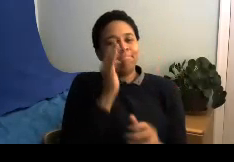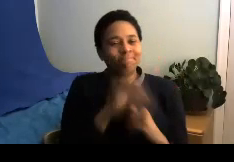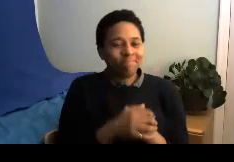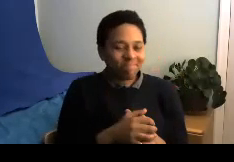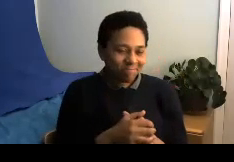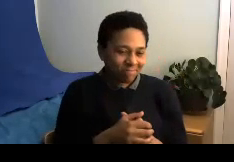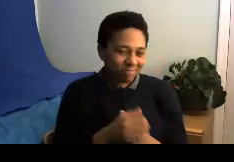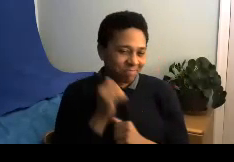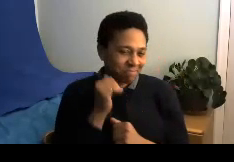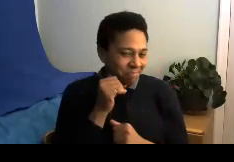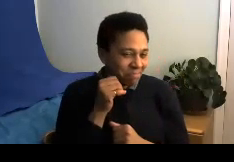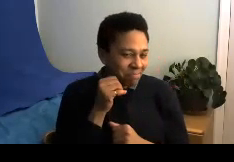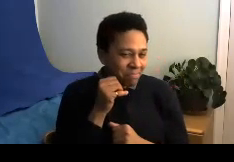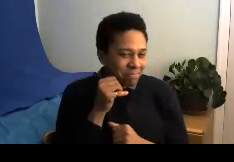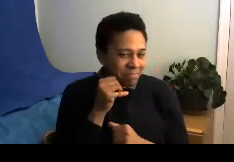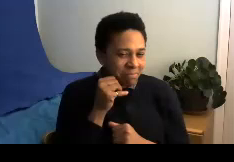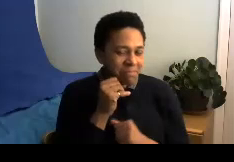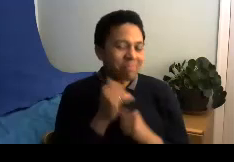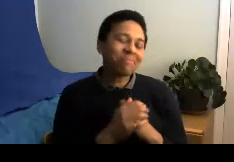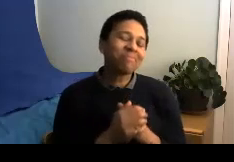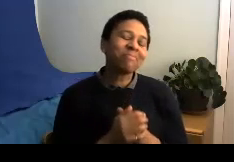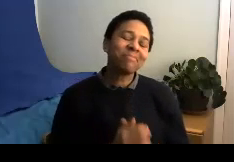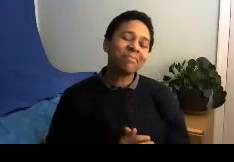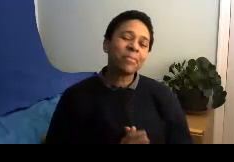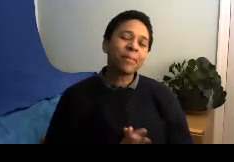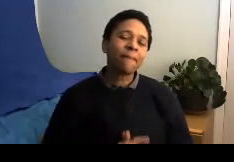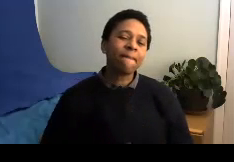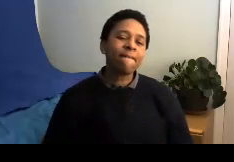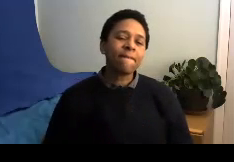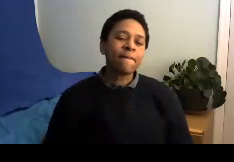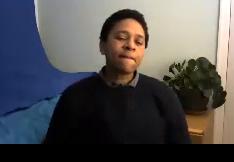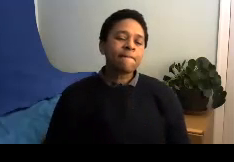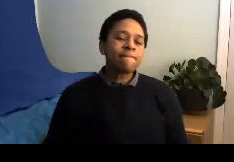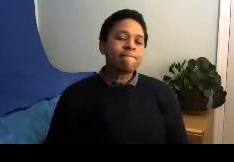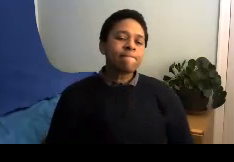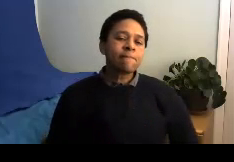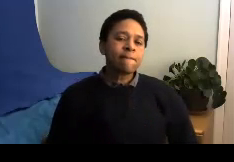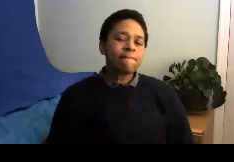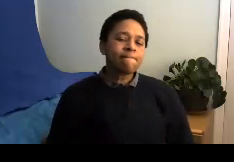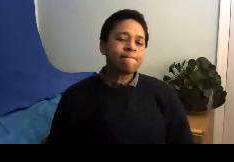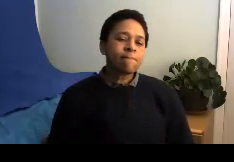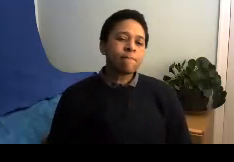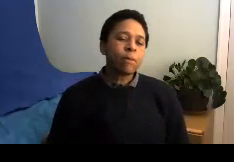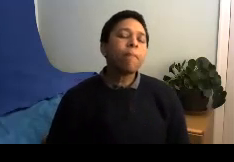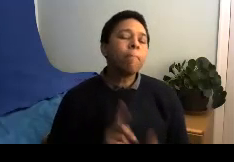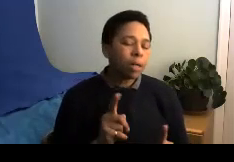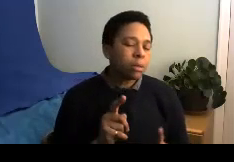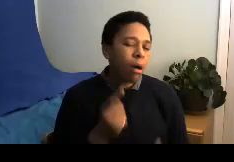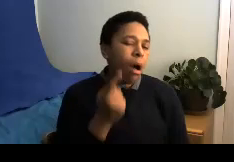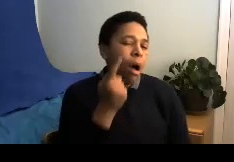very, very exciting indeed. So watch this space, y'all. [Dan: